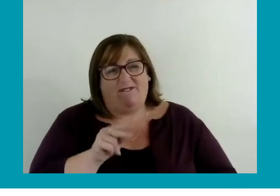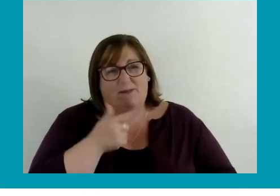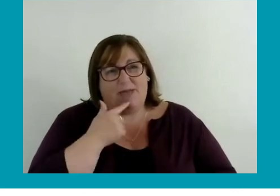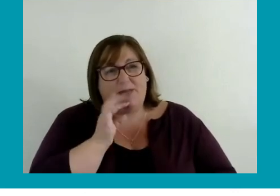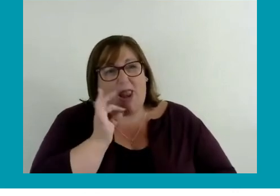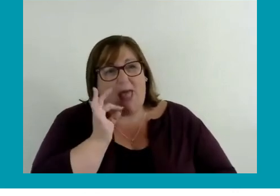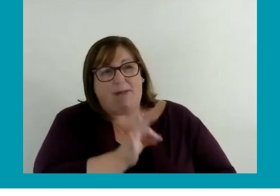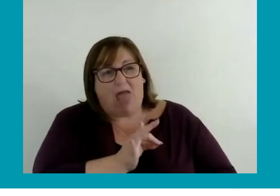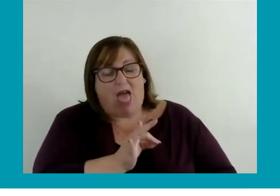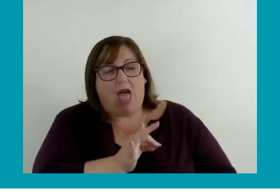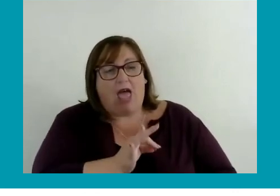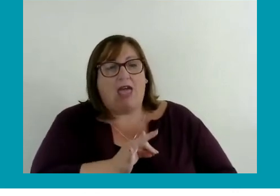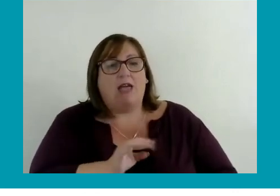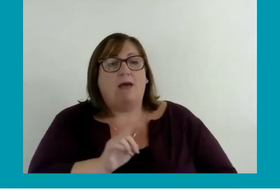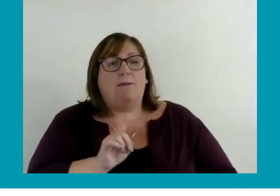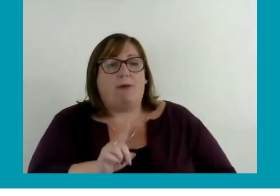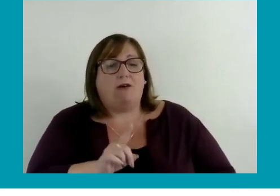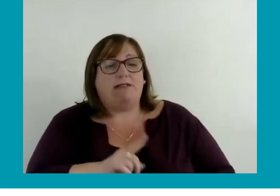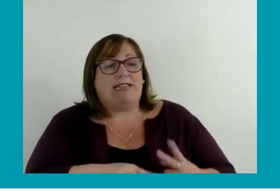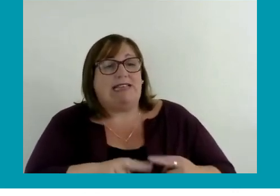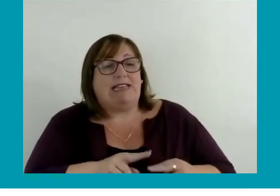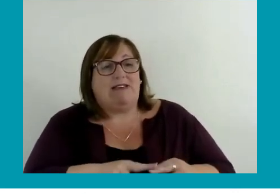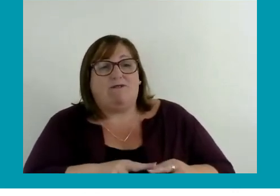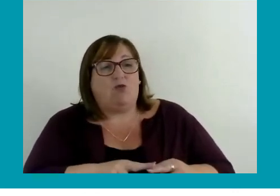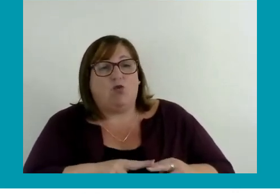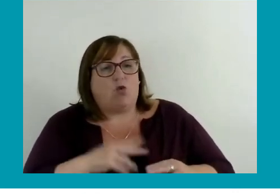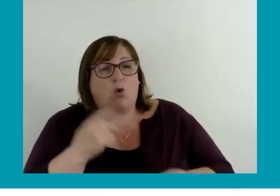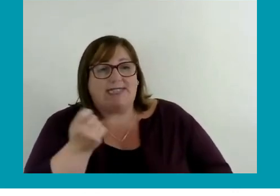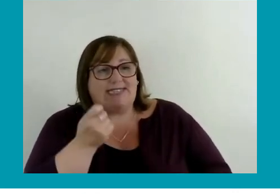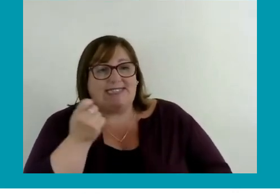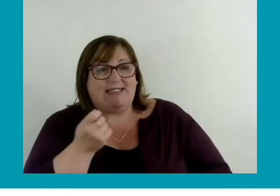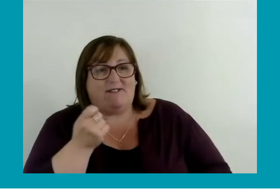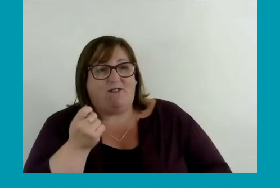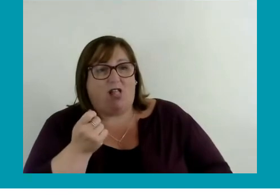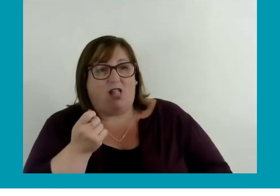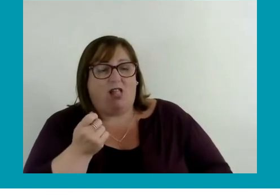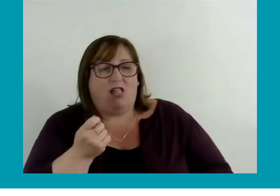um it may be that that no one's actually looked at it unfortunately there is a bit of a numbers game